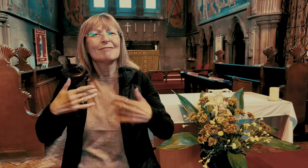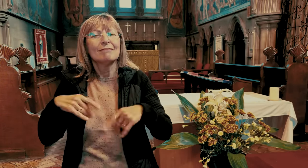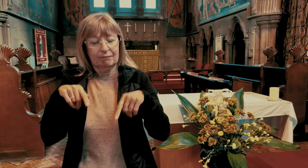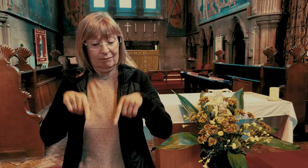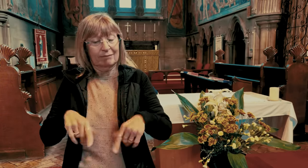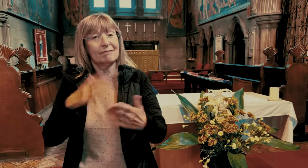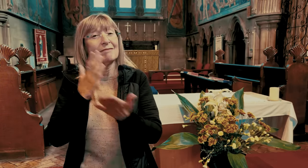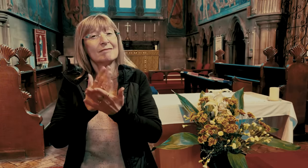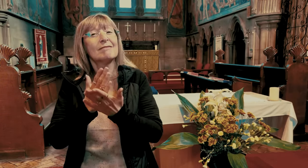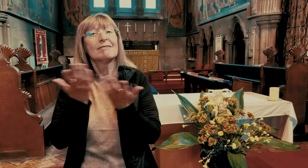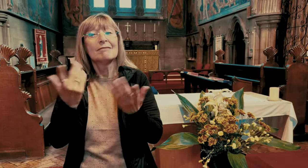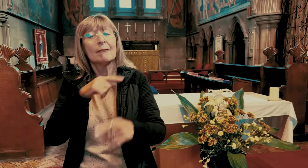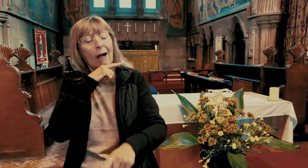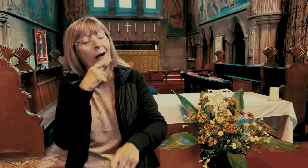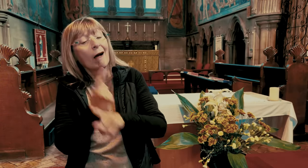This is the word of the Lord.